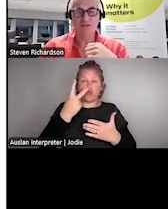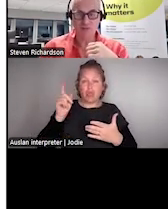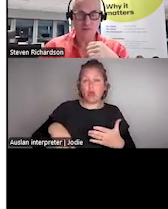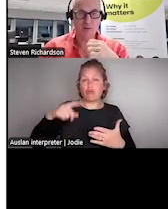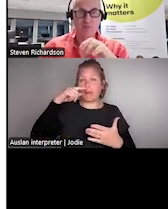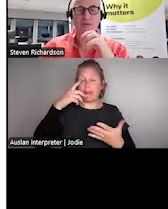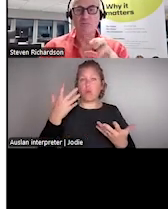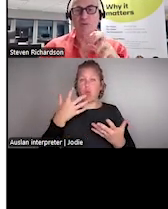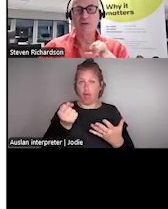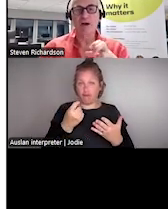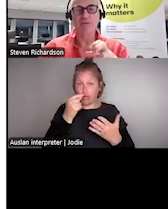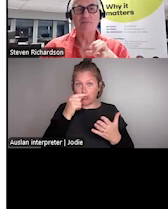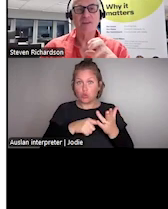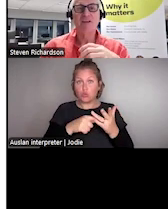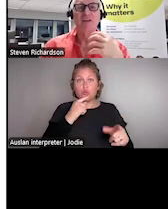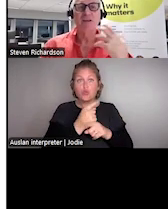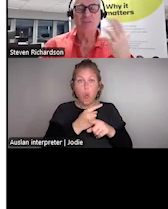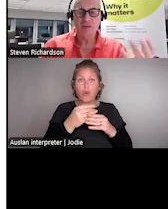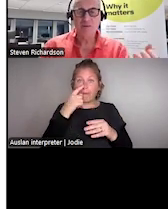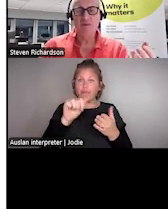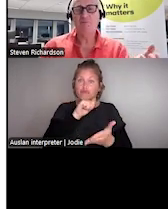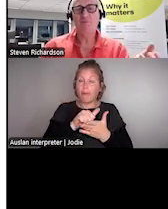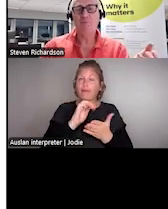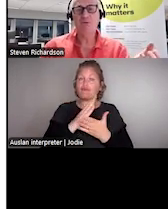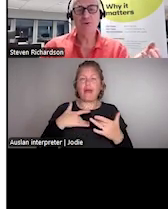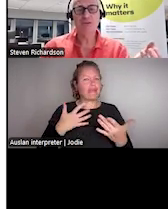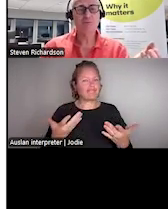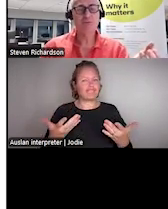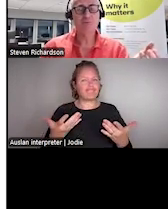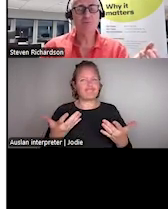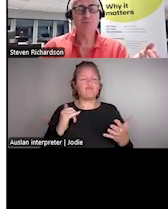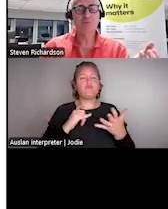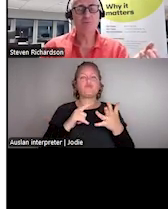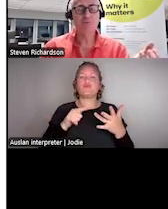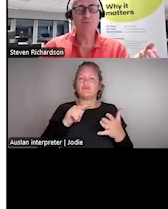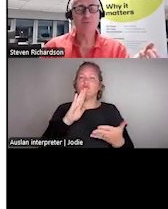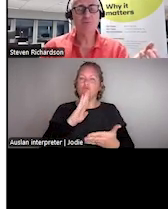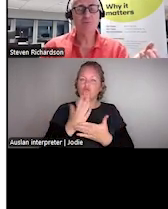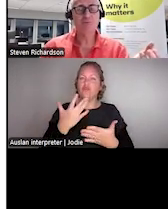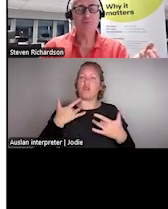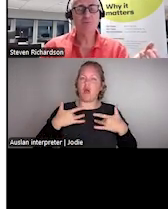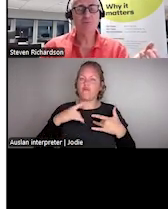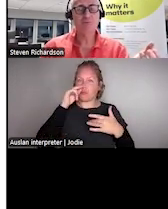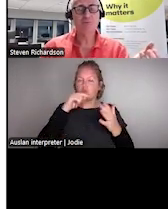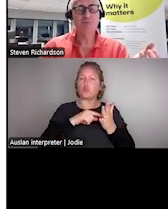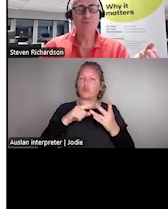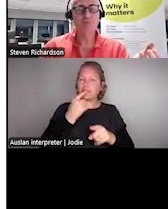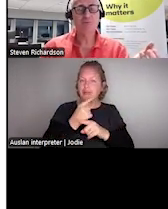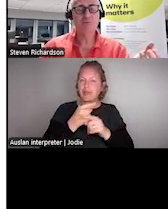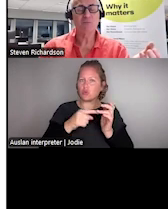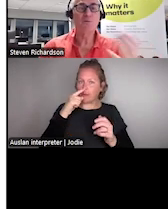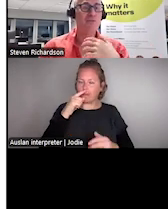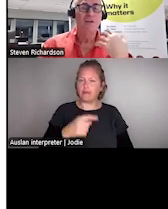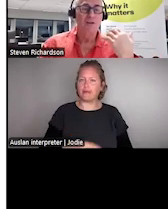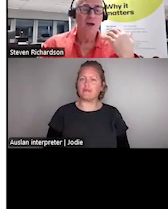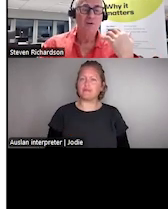to speak to people in real life. In real life opportunities to speak to? People is important